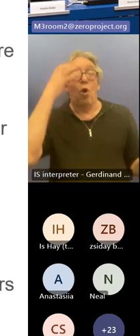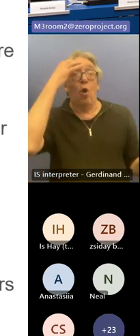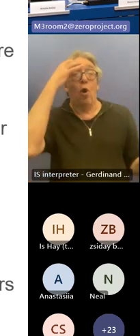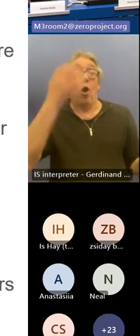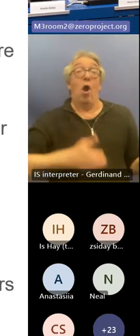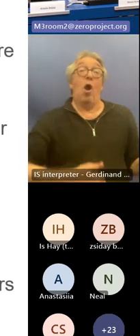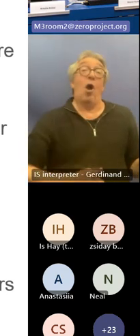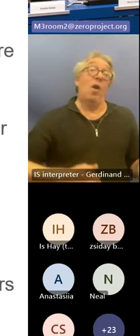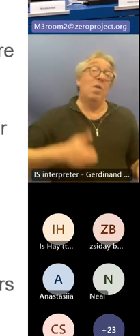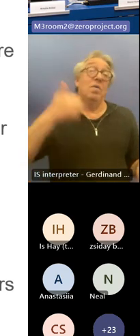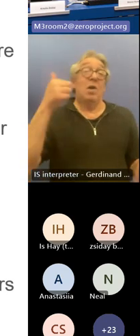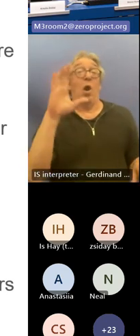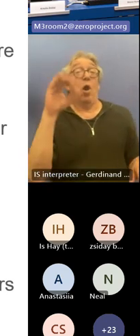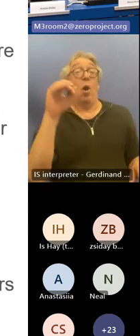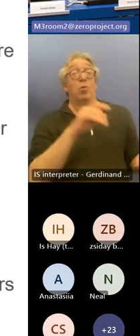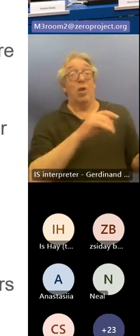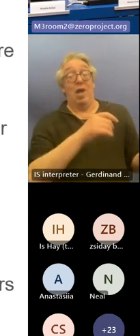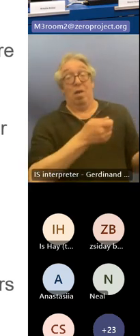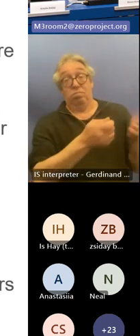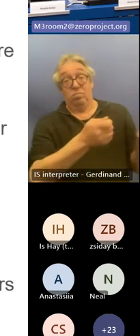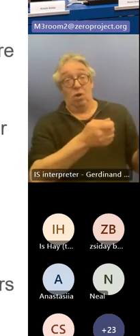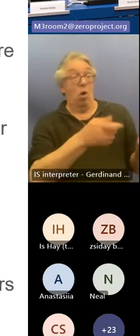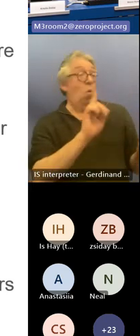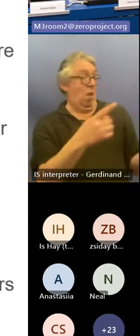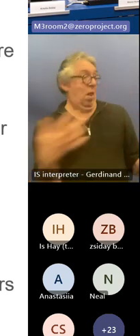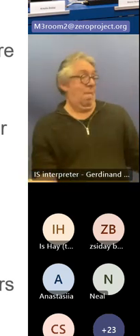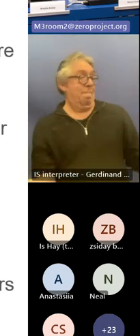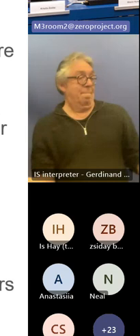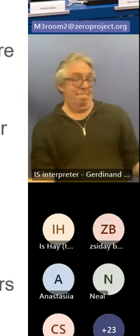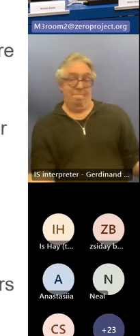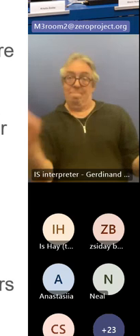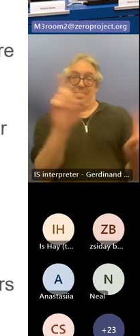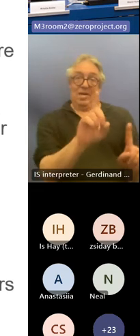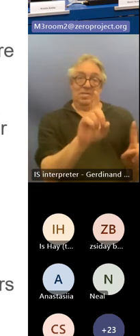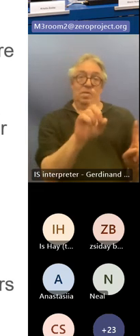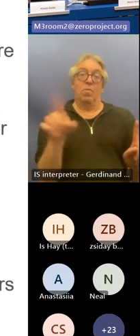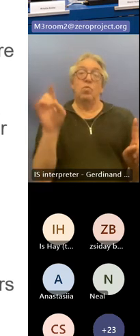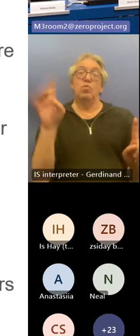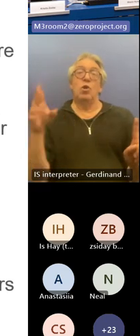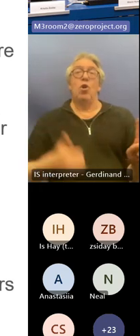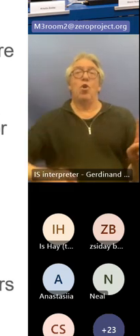where they are matched with an Australian director and it is practical and relevant